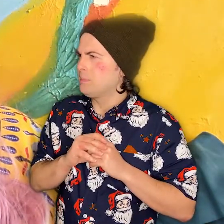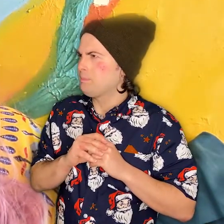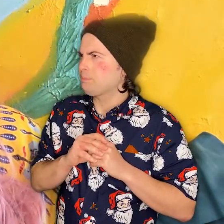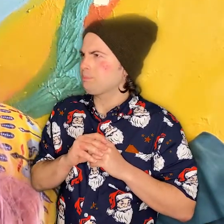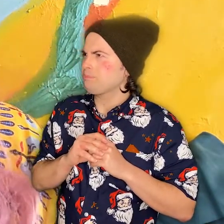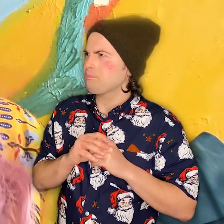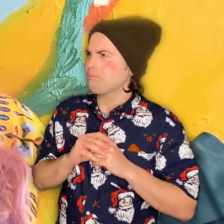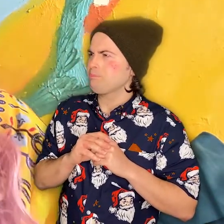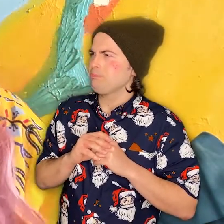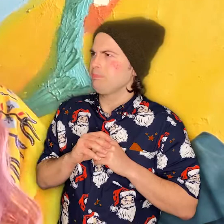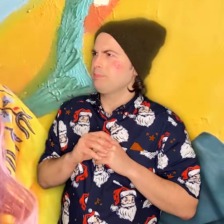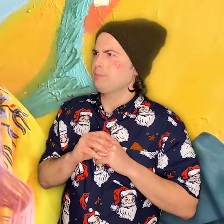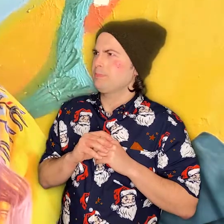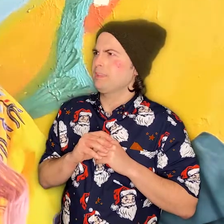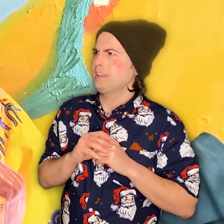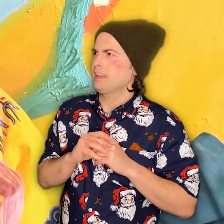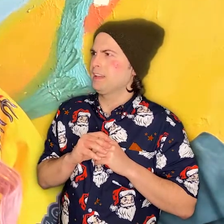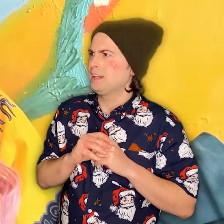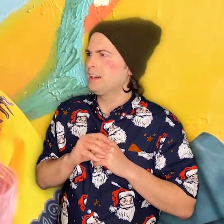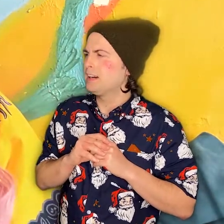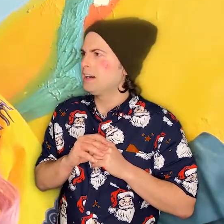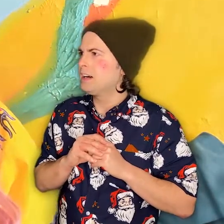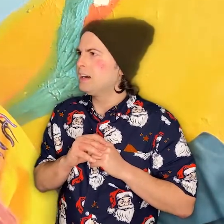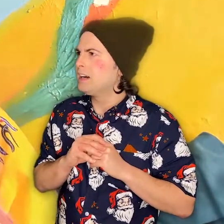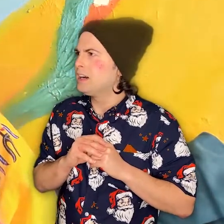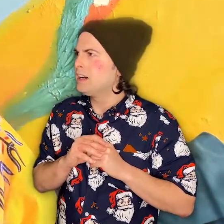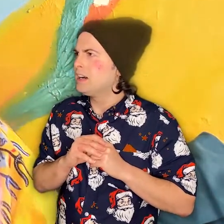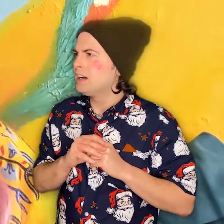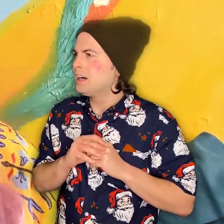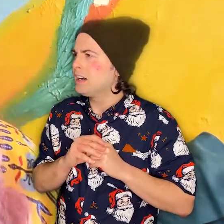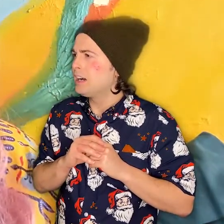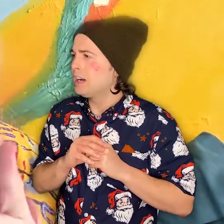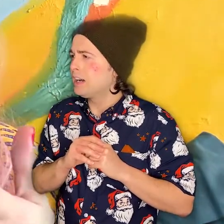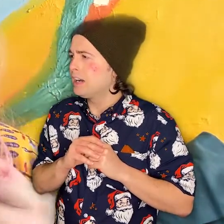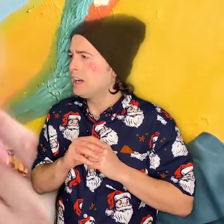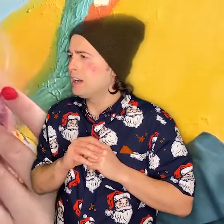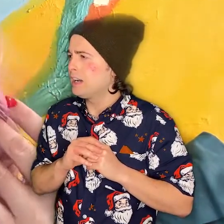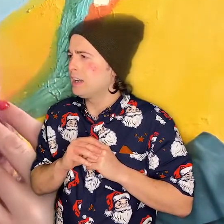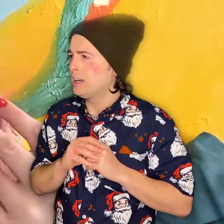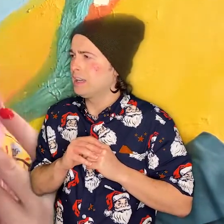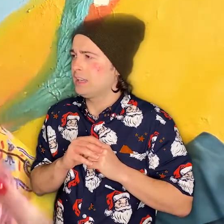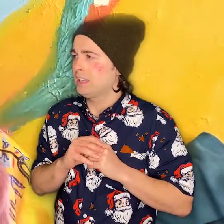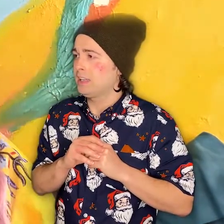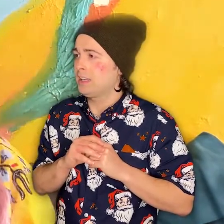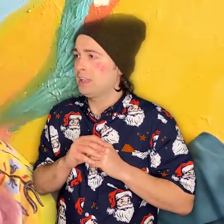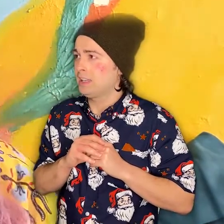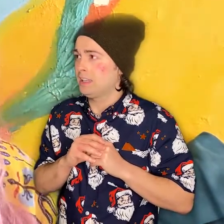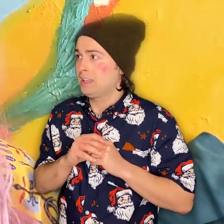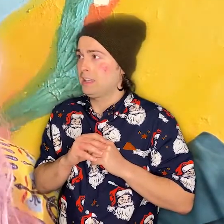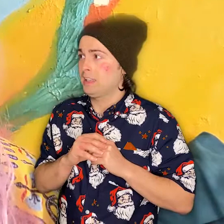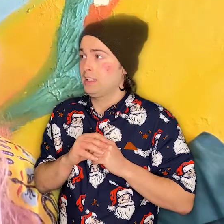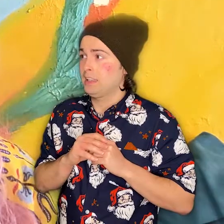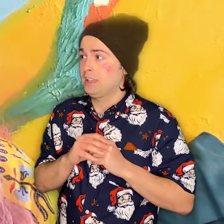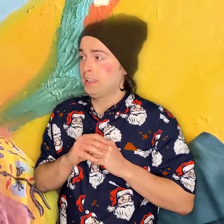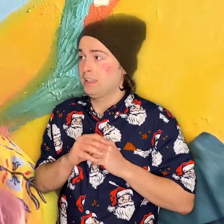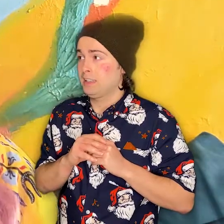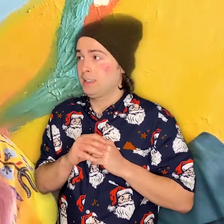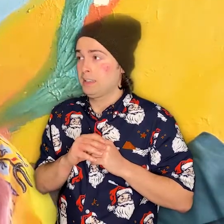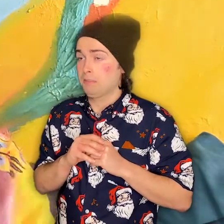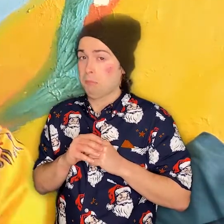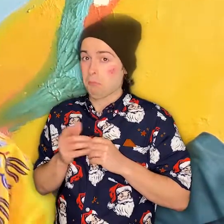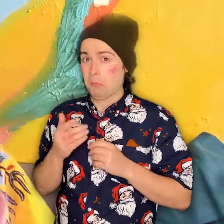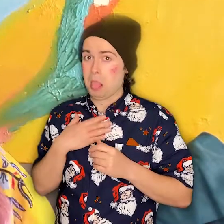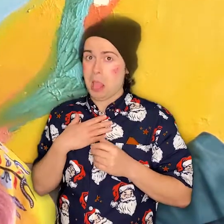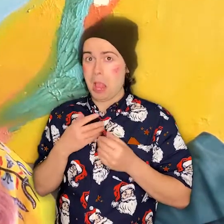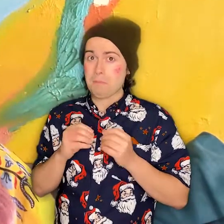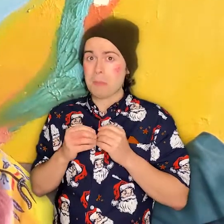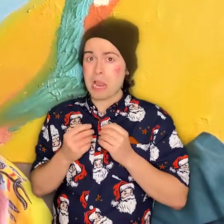That was just a wee song a made up. Do you like it. I’m always making up wee songs. Been doing it since I was wee.